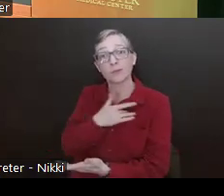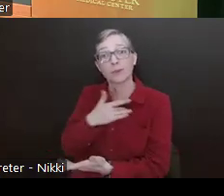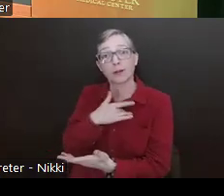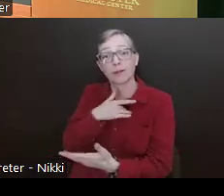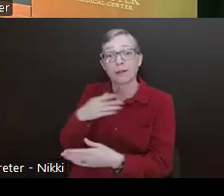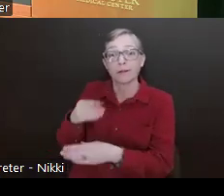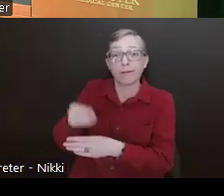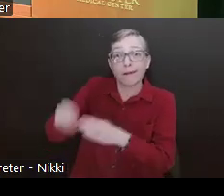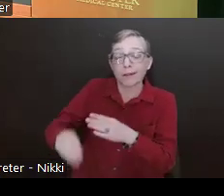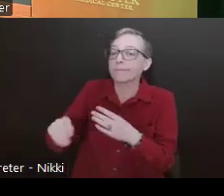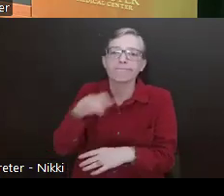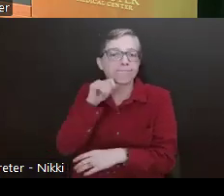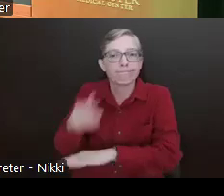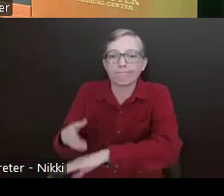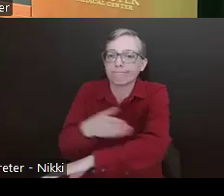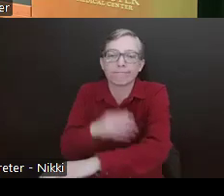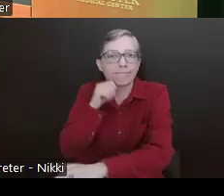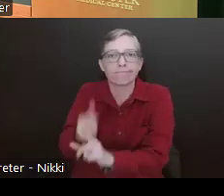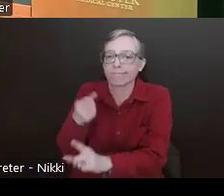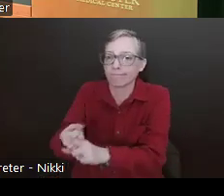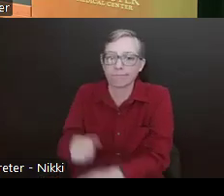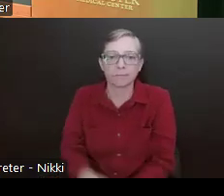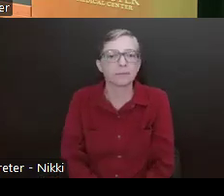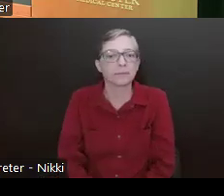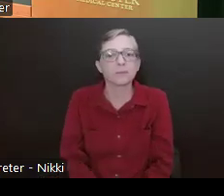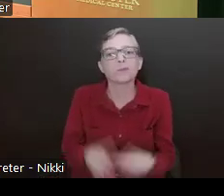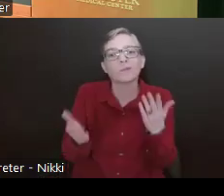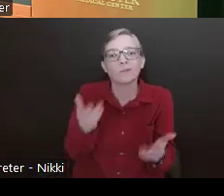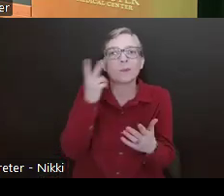most of the studies that look at psychotherapy or even the anti-depressants in patients with heart